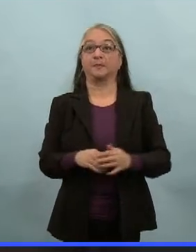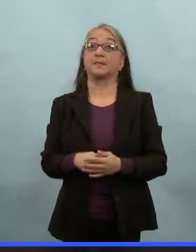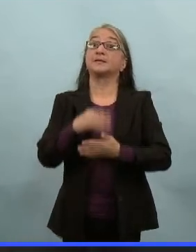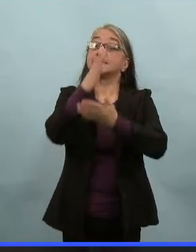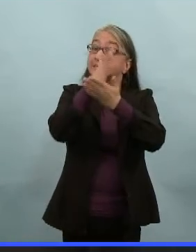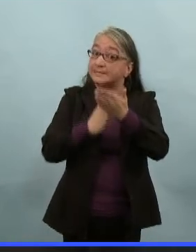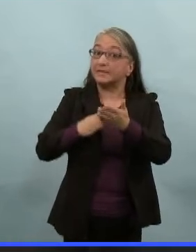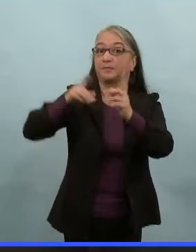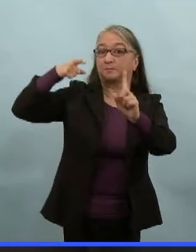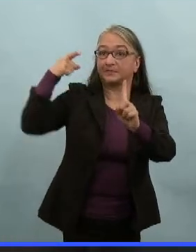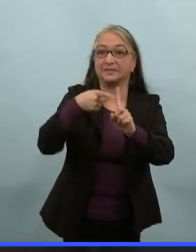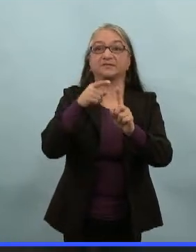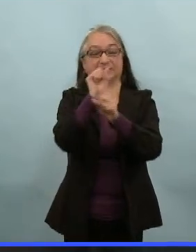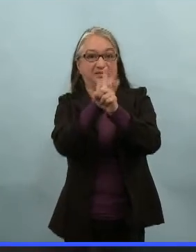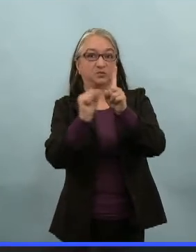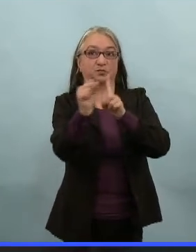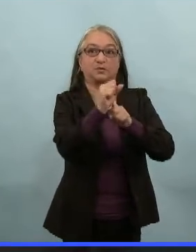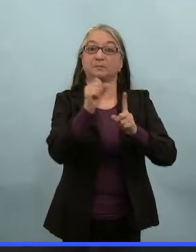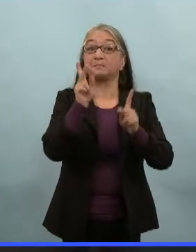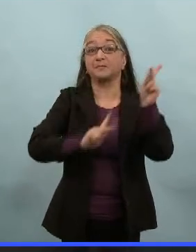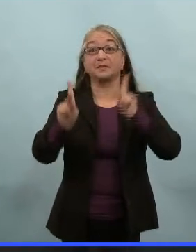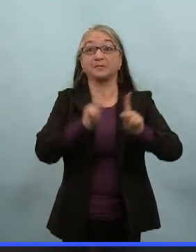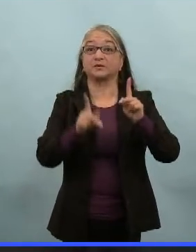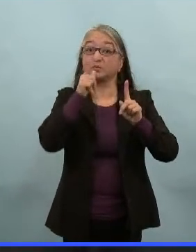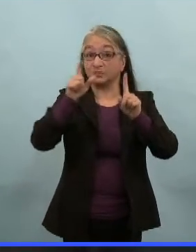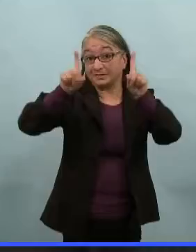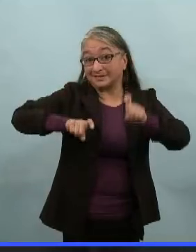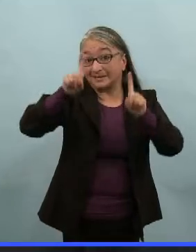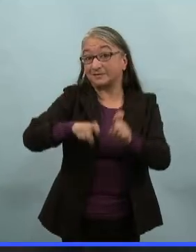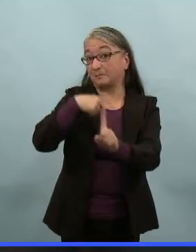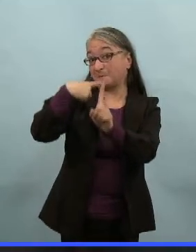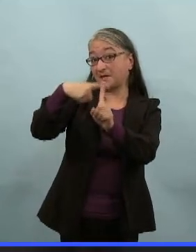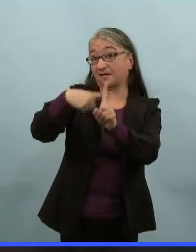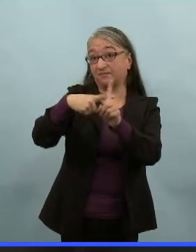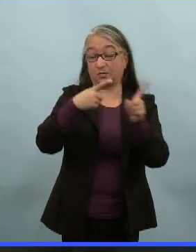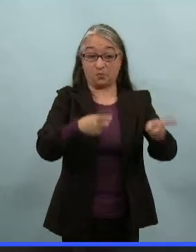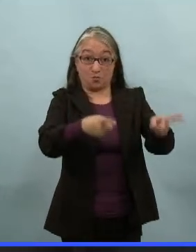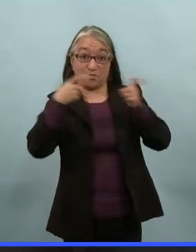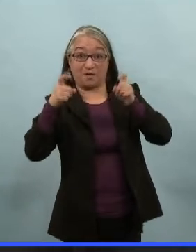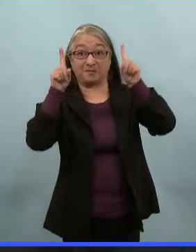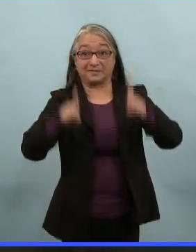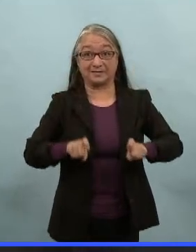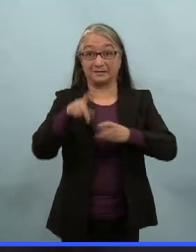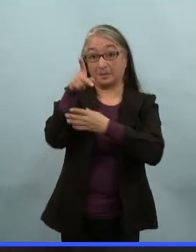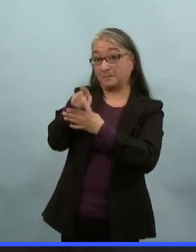positive with a rapid test will not have to get a pcr test to confirm their coven 19 test result